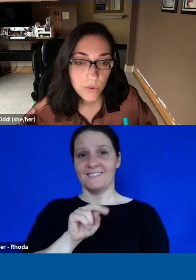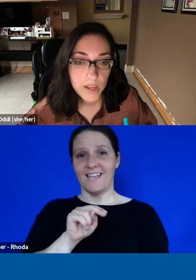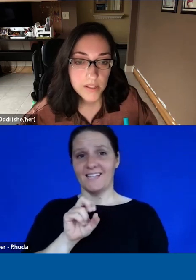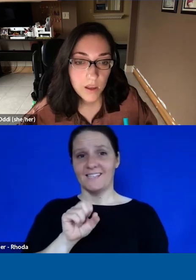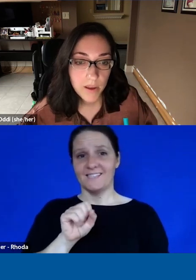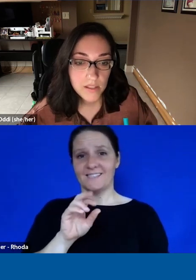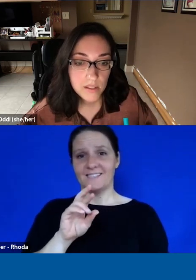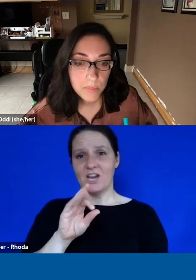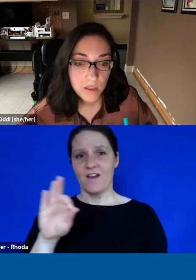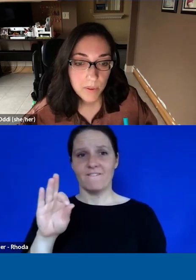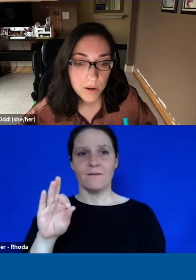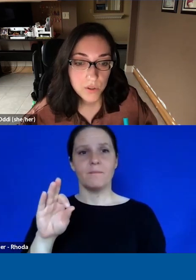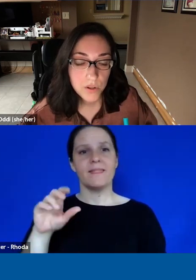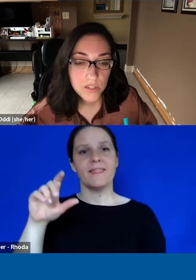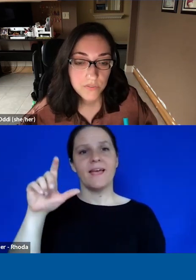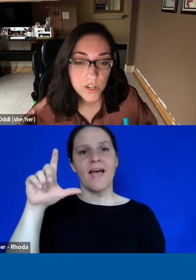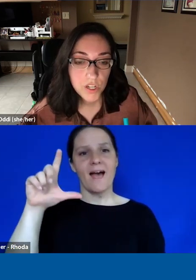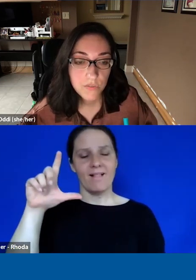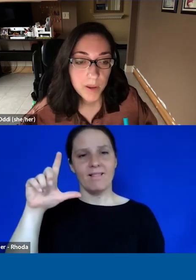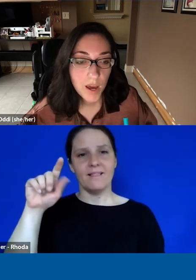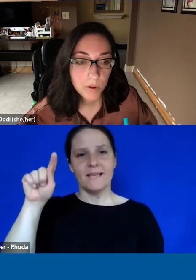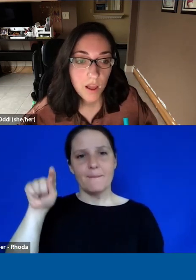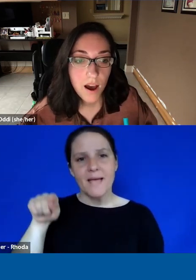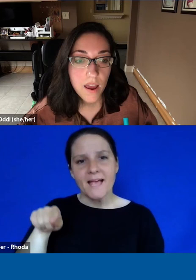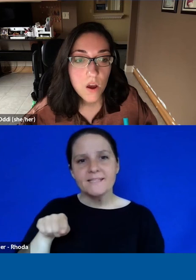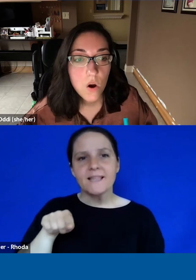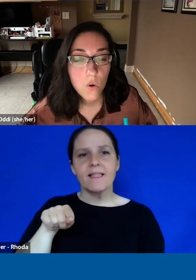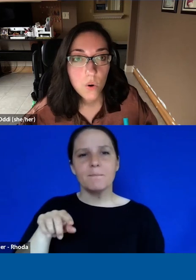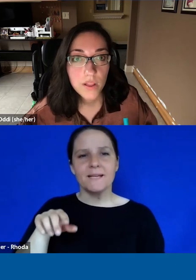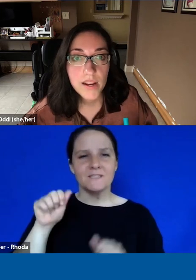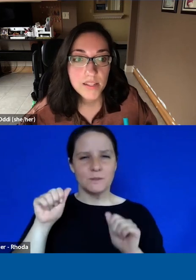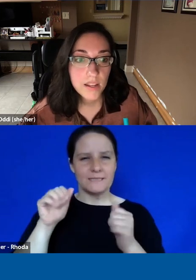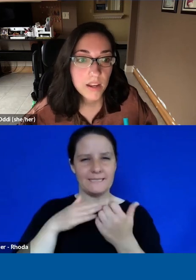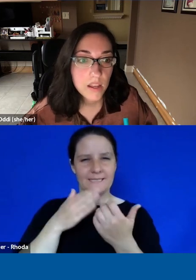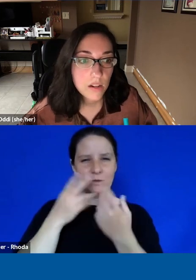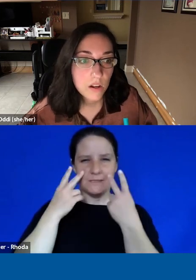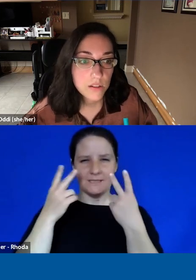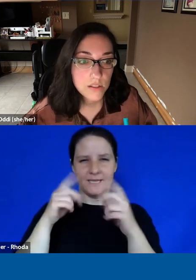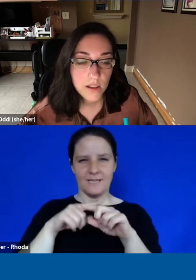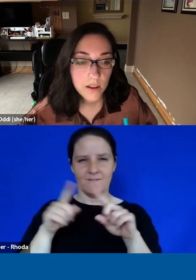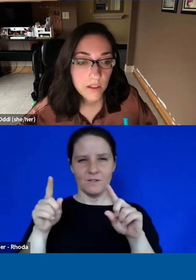the lowercase L bends a little bit at the bottom so you can differentiate it from a capital I, or like I said, like an inconsolata